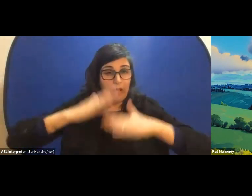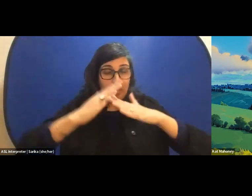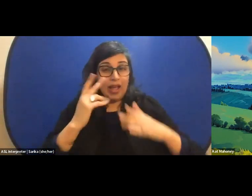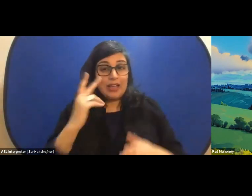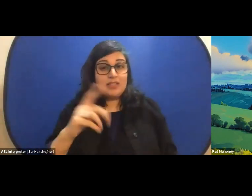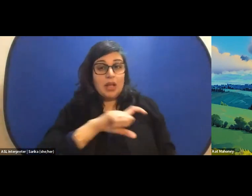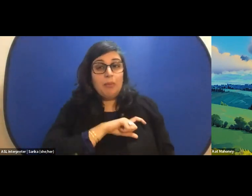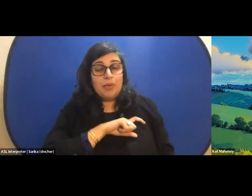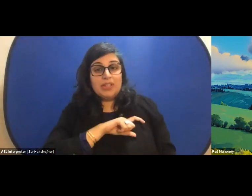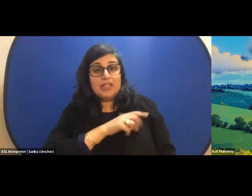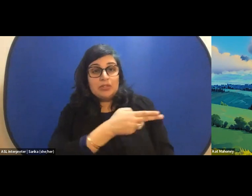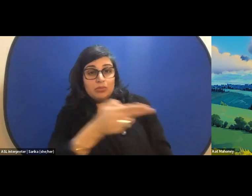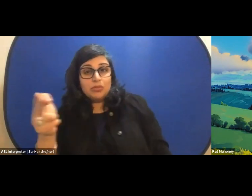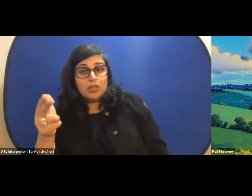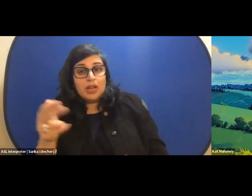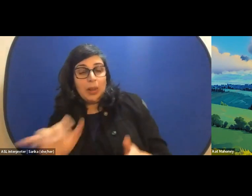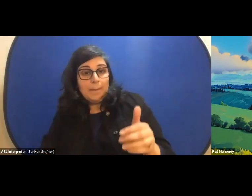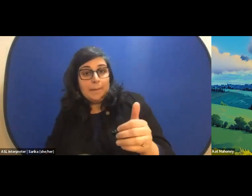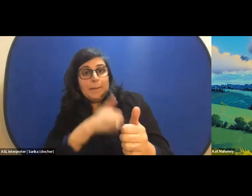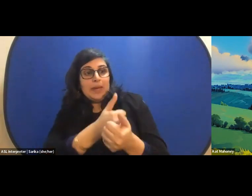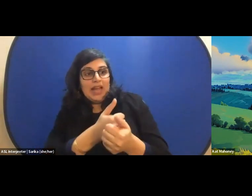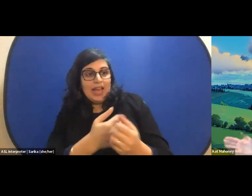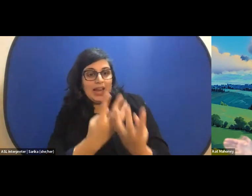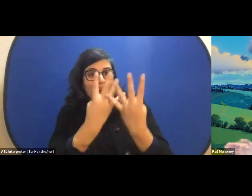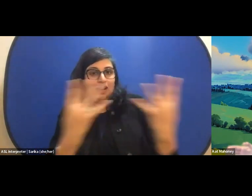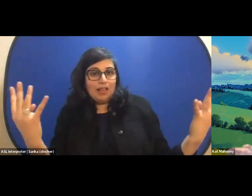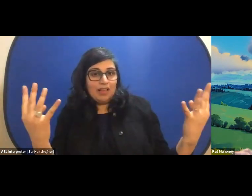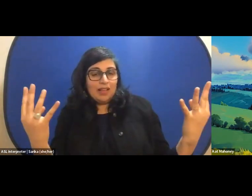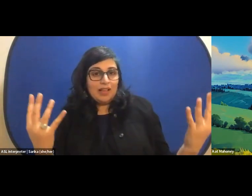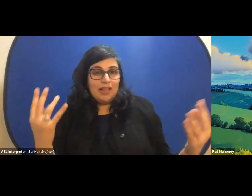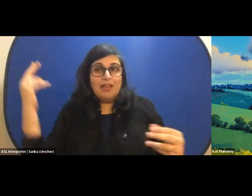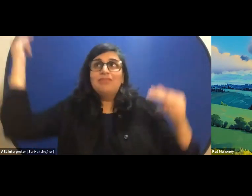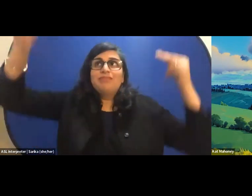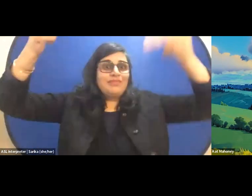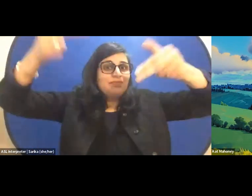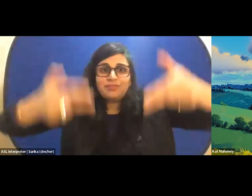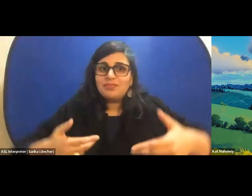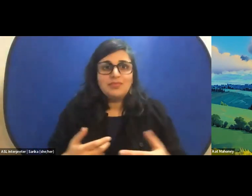fired into the crowd over their heads blocking them from where they were walking to and from behind. I saw police come